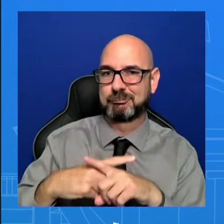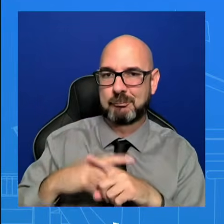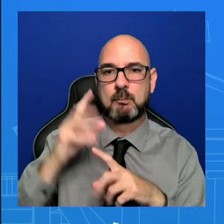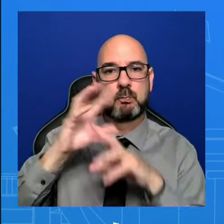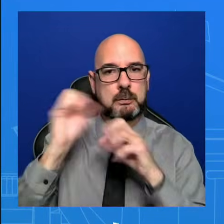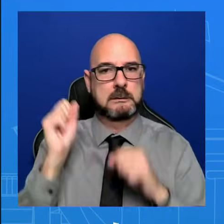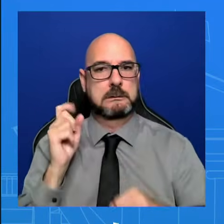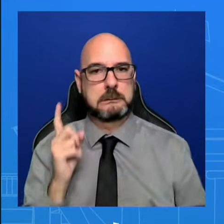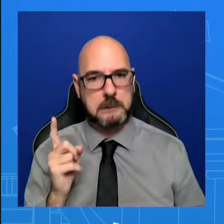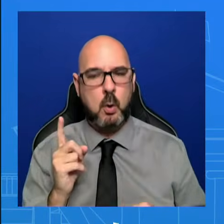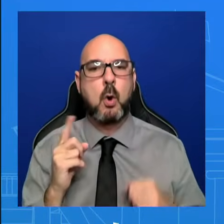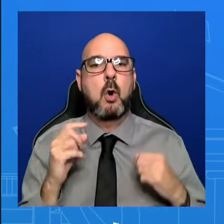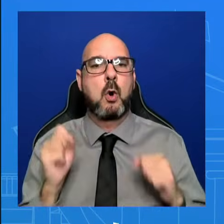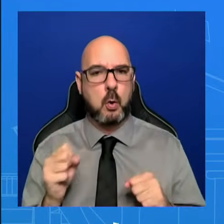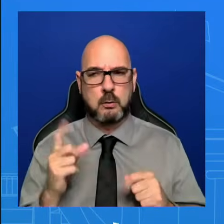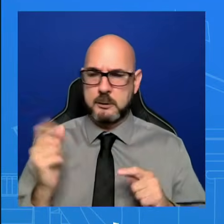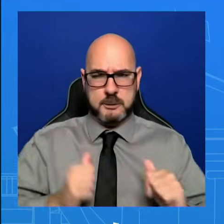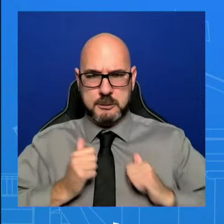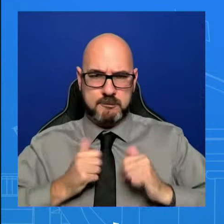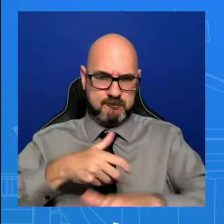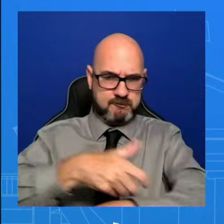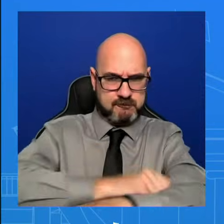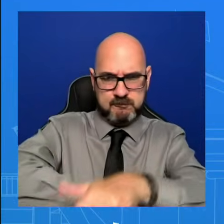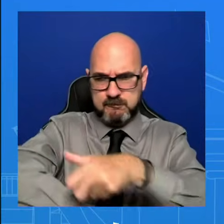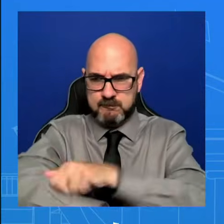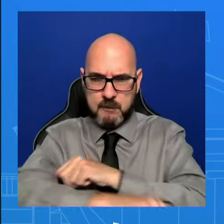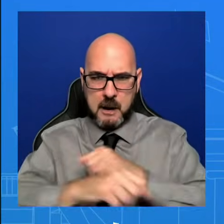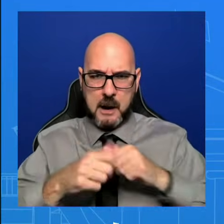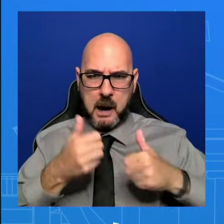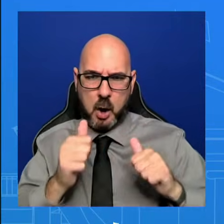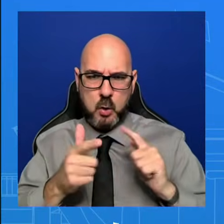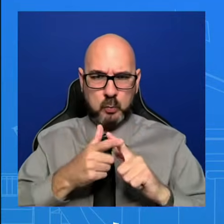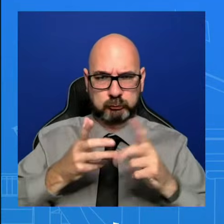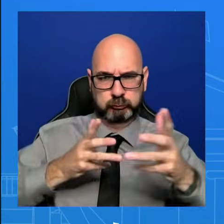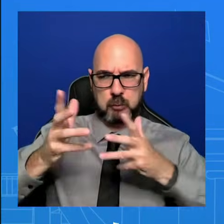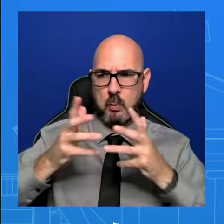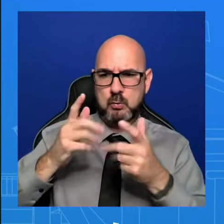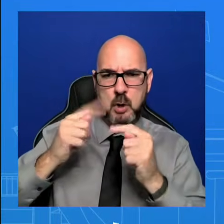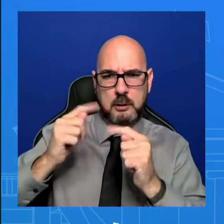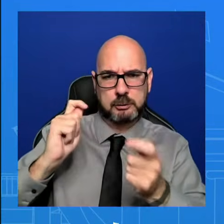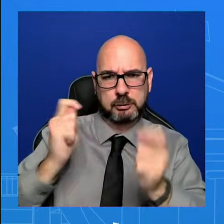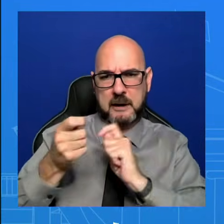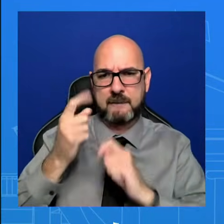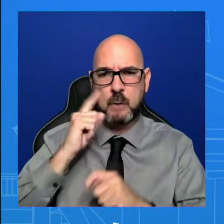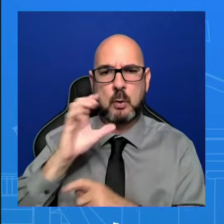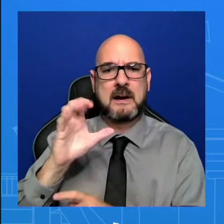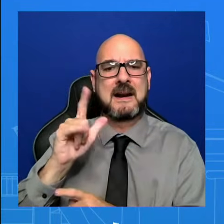to deal with climate crisis. Look, I can't speak to -- I can't speak to youth voters or their support.